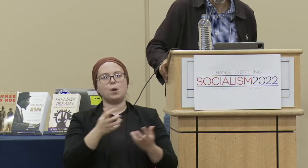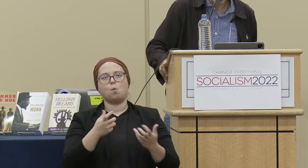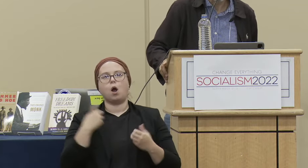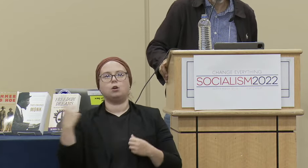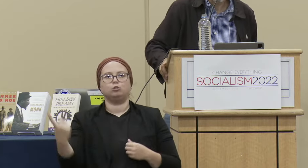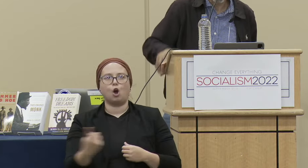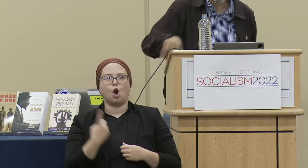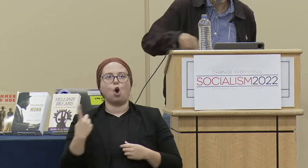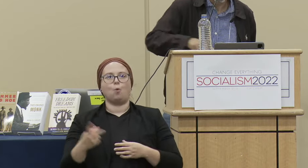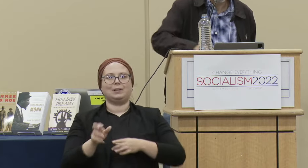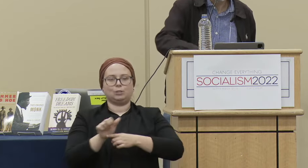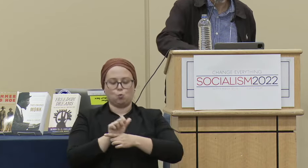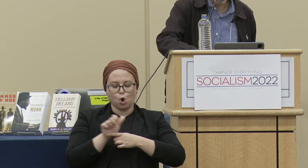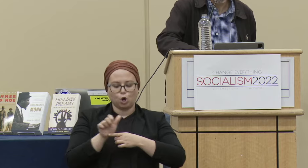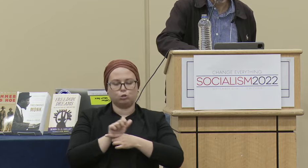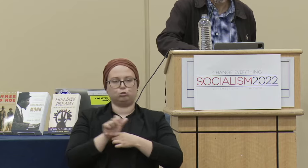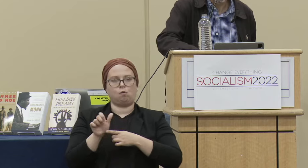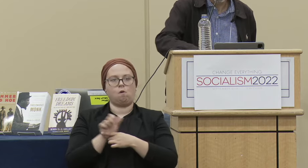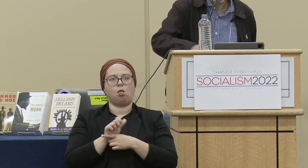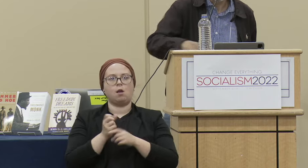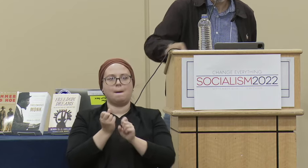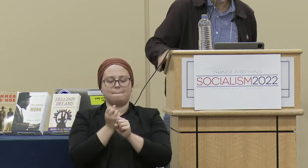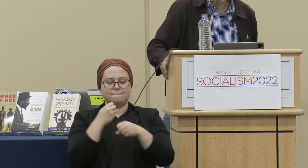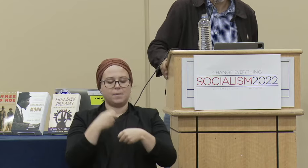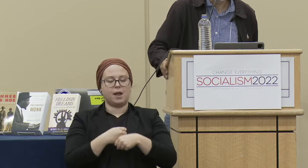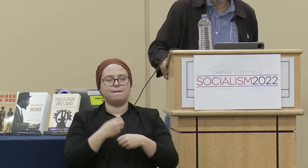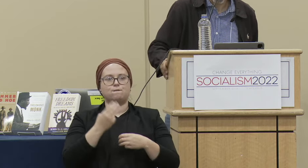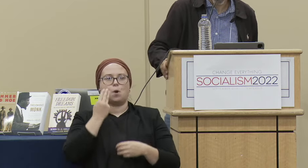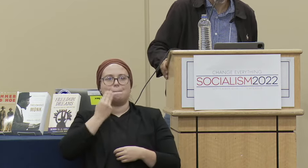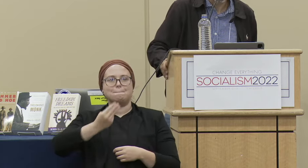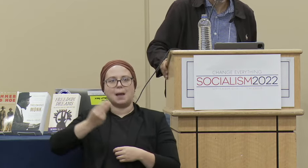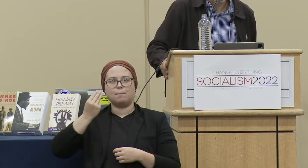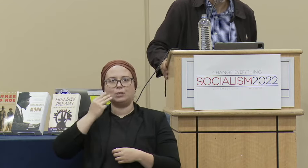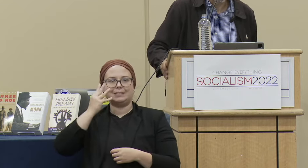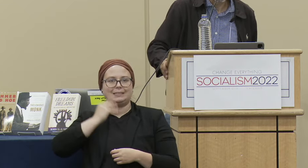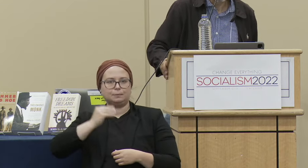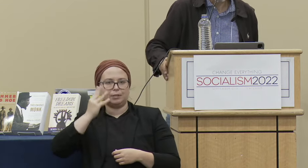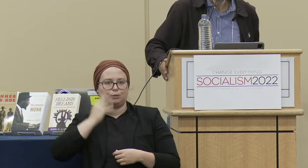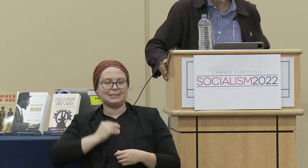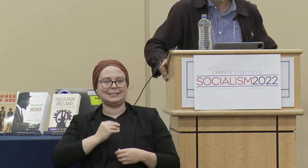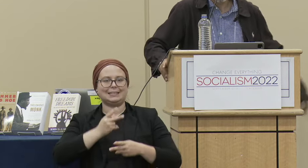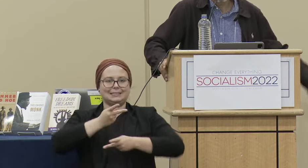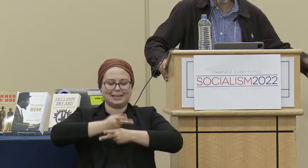where the world we want is constantly in rehearsal, built